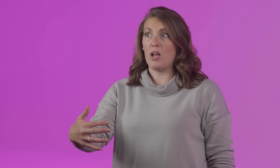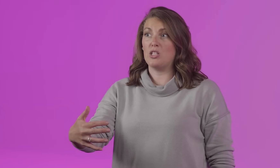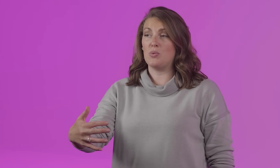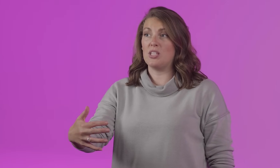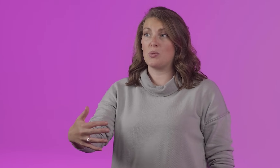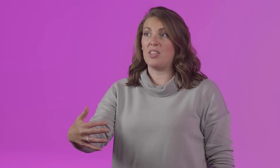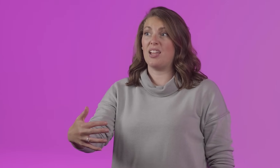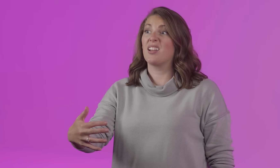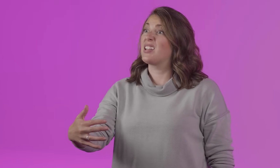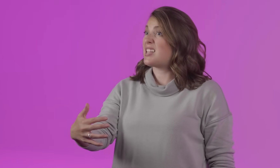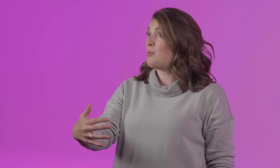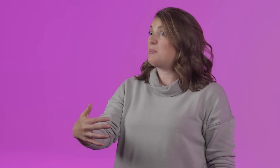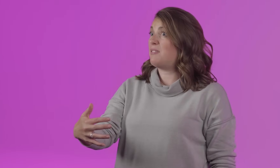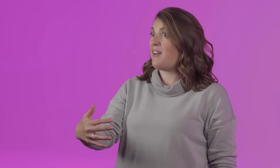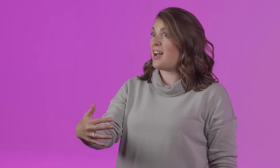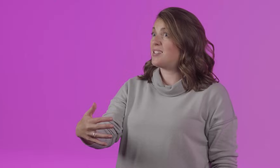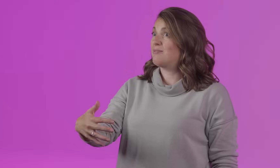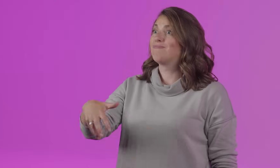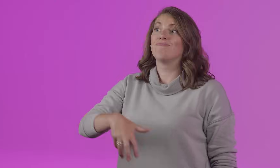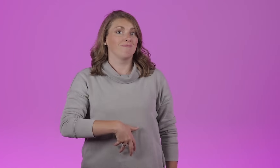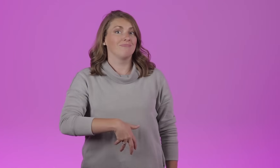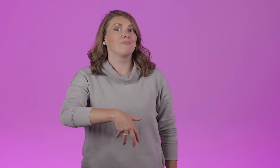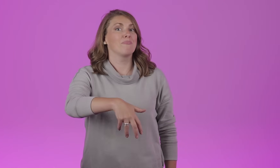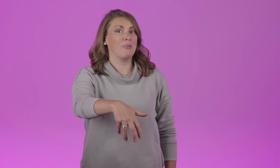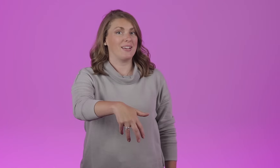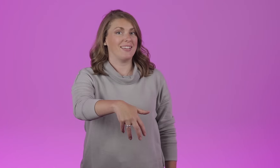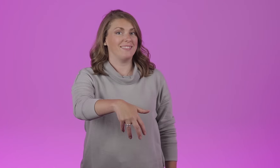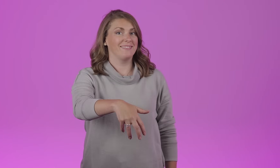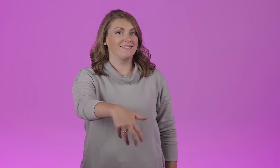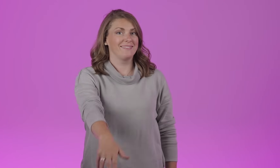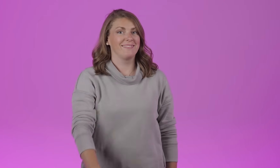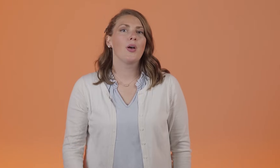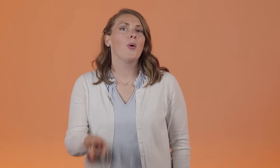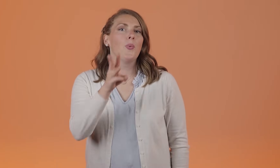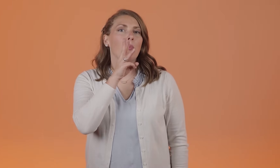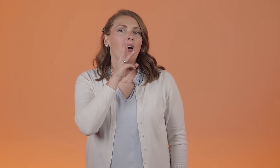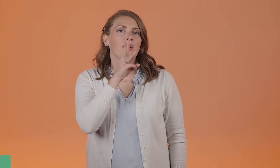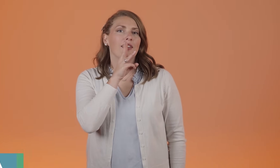and do this with it because that would mean fat 'pregnant.' 'Water,